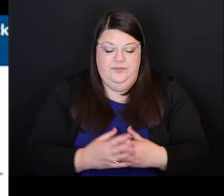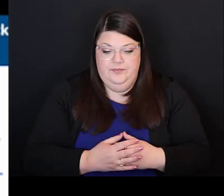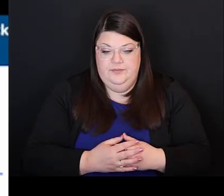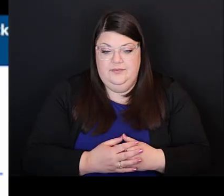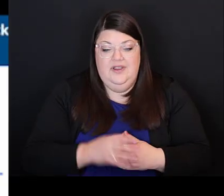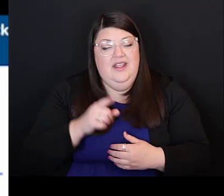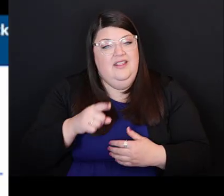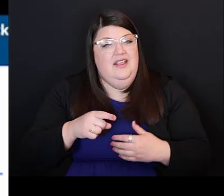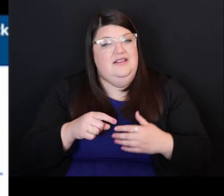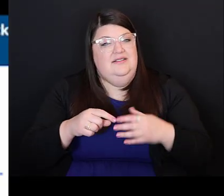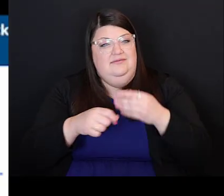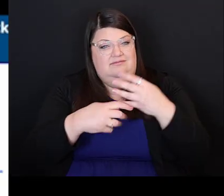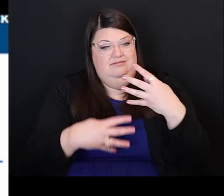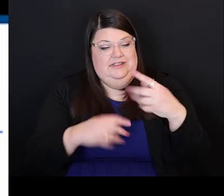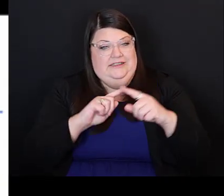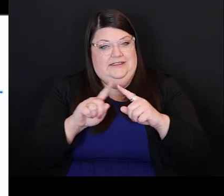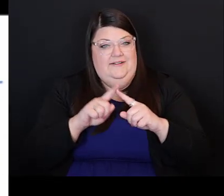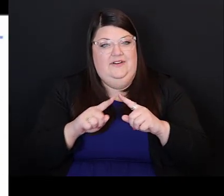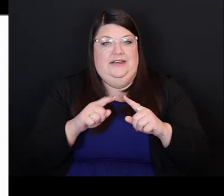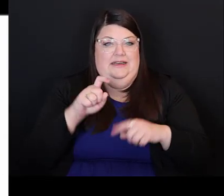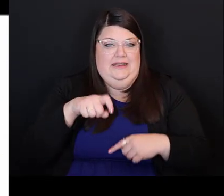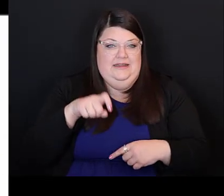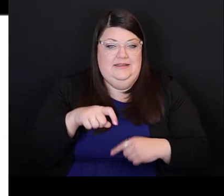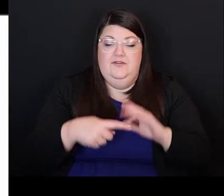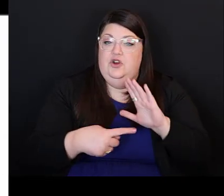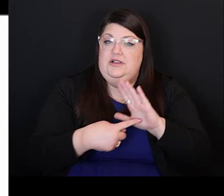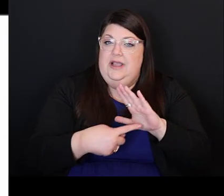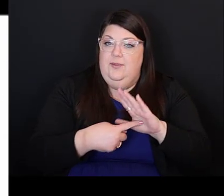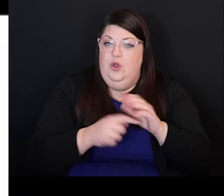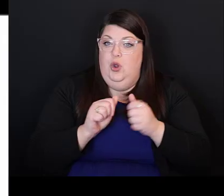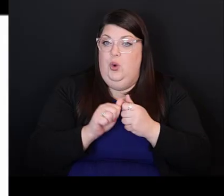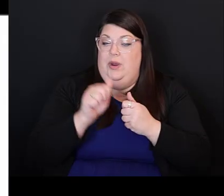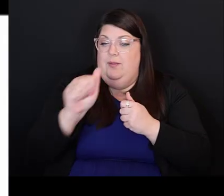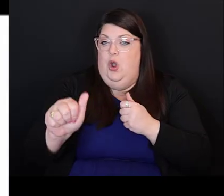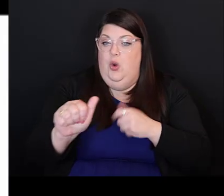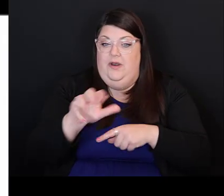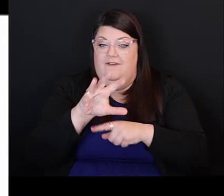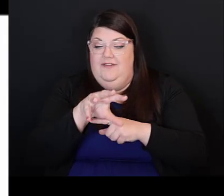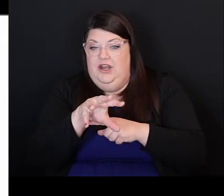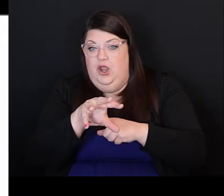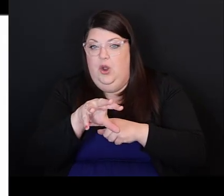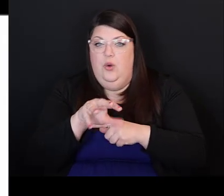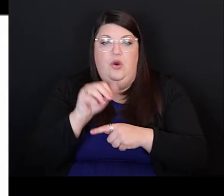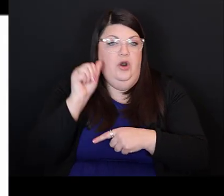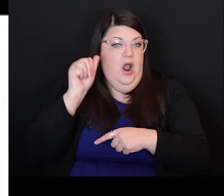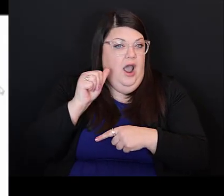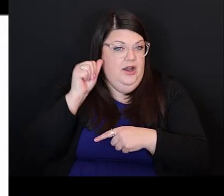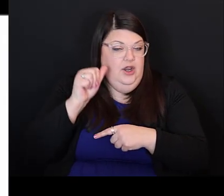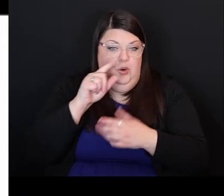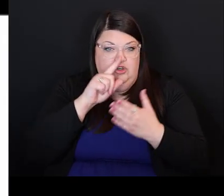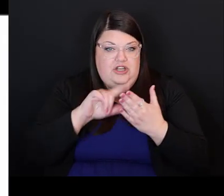This page lists different examples of needs, for example, remote video or audio.